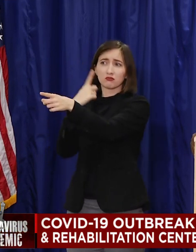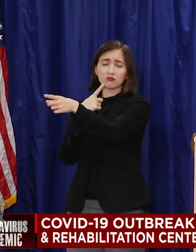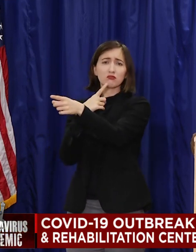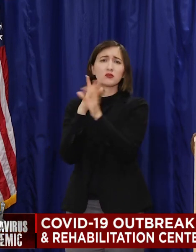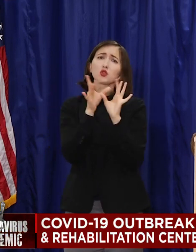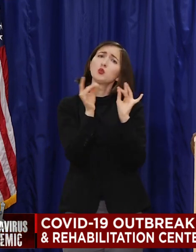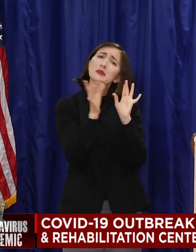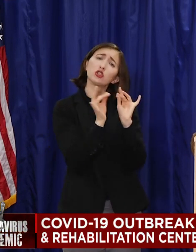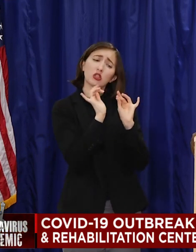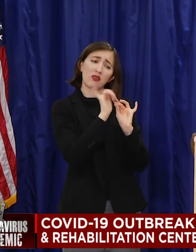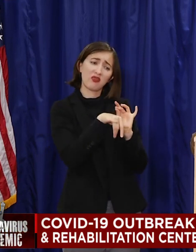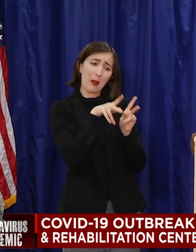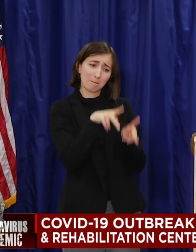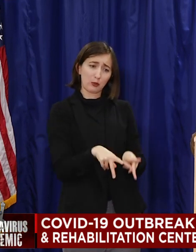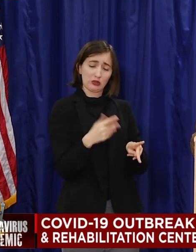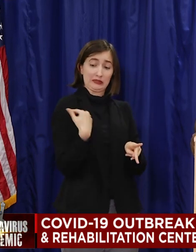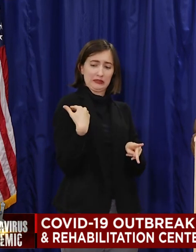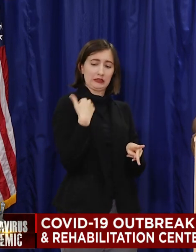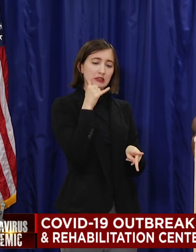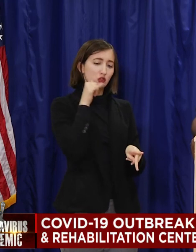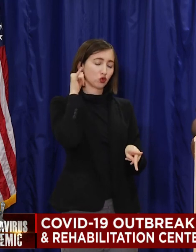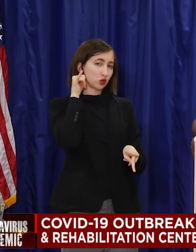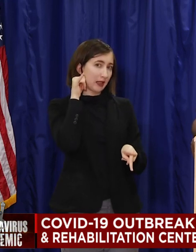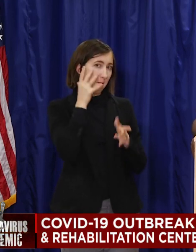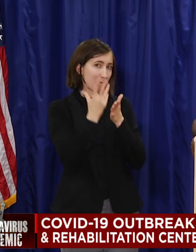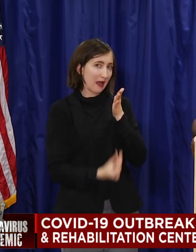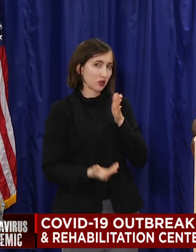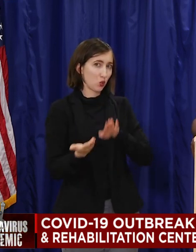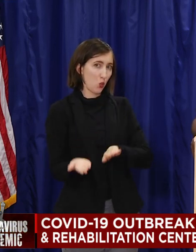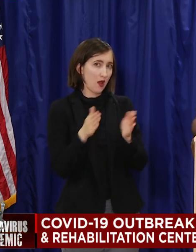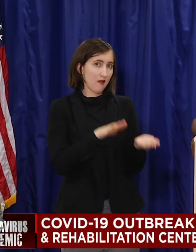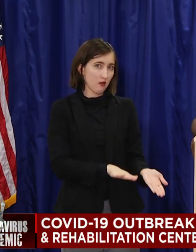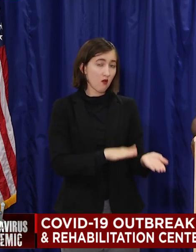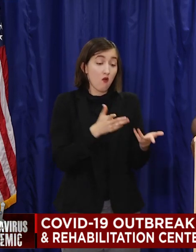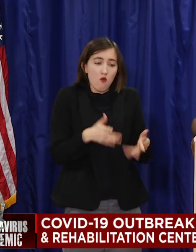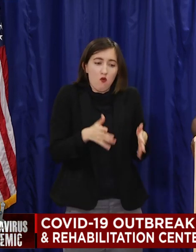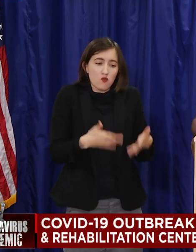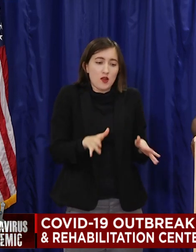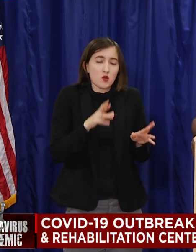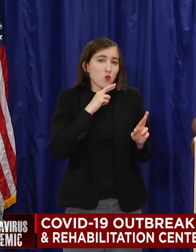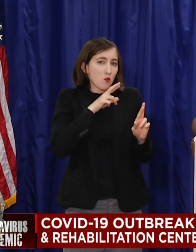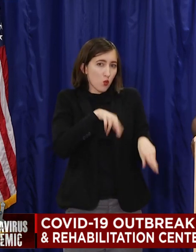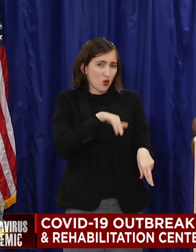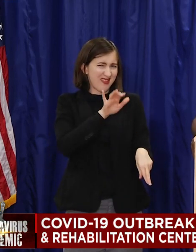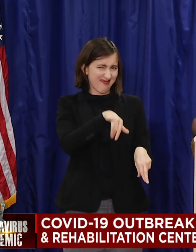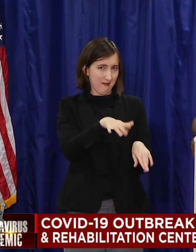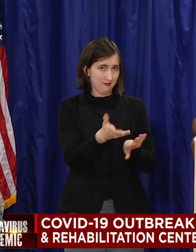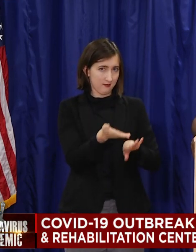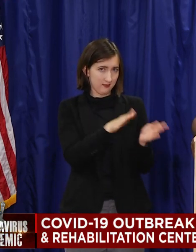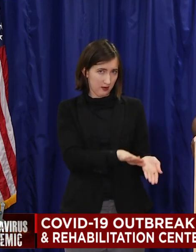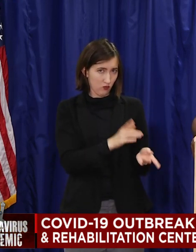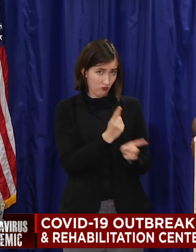ARE GOING ON. IN OUR CITY HOW MANY DEATHS AND WHERE WE'RE BEING KEPT UP TO IN OUR CITY HOW MANY DEATHS AND WHERE WE'RE BEING KEPT UP TO DATE A LOT MORE WHERE WE'RE BEING KEPT UP TO DATE A LOT MORE TRANSPARENTLY NOW. THIS NEWS DATE A LOT MORE TRANSPARENTLY NOW. THIS NEWS CONFERENCE PERHAPS A SIGN OF